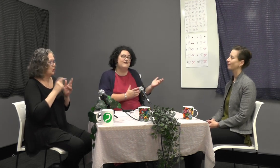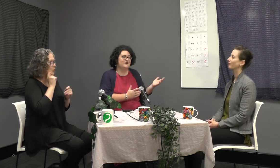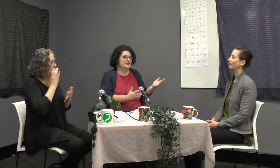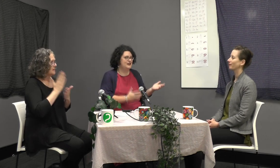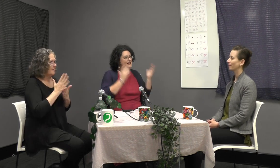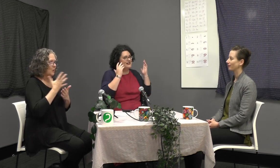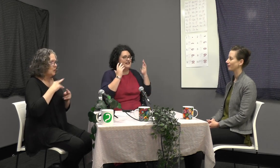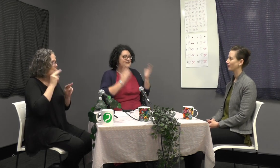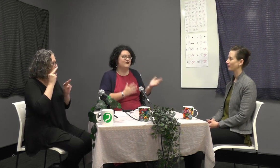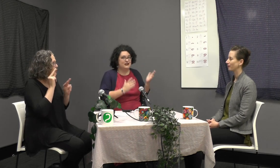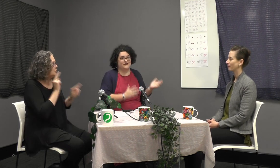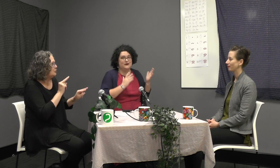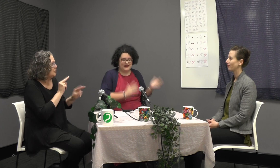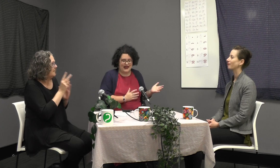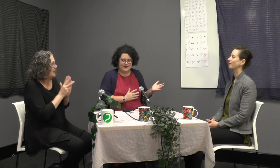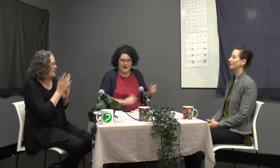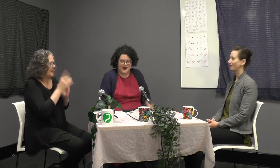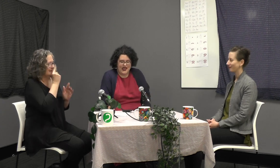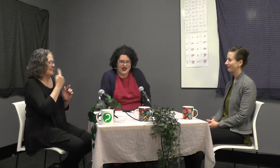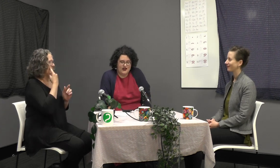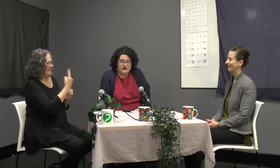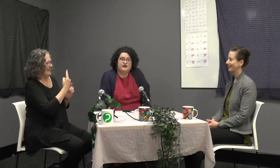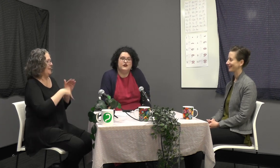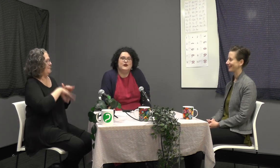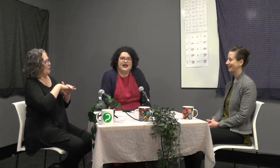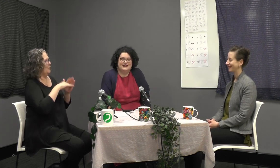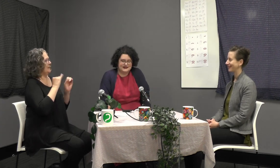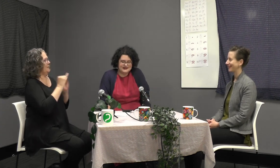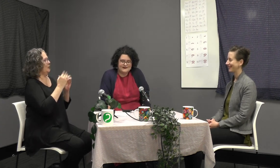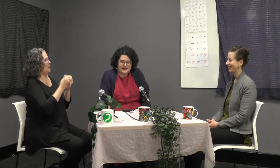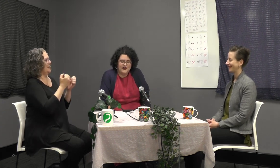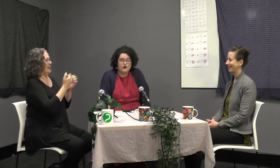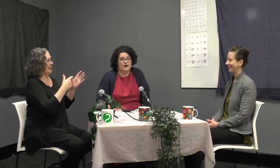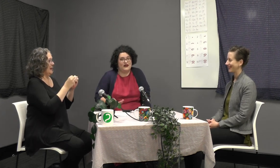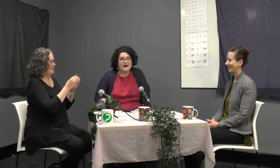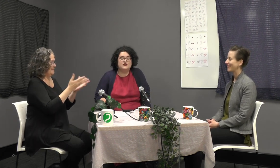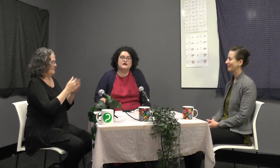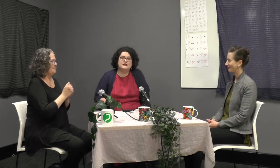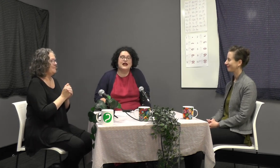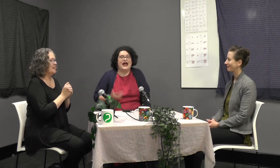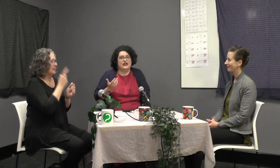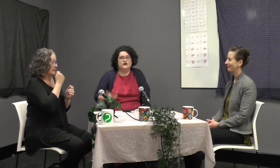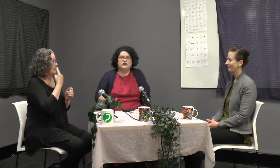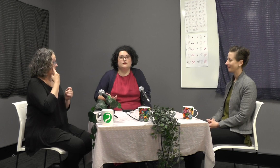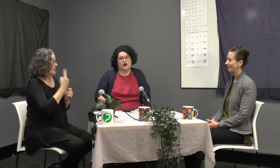version to see the full interview with Gab. You can see the video with captions at youtube.com/lingthusiasm.